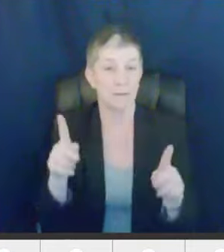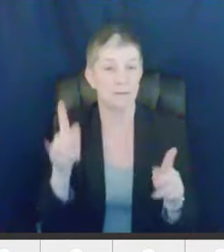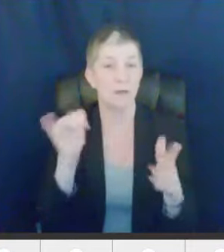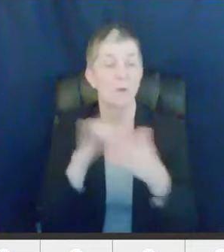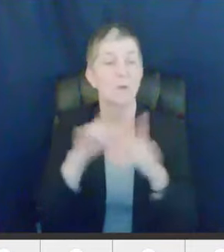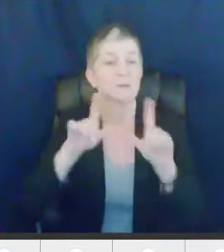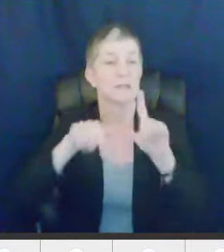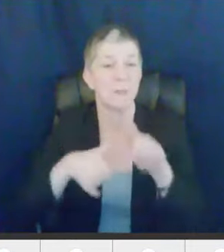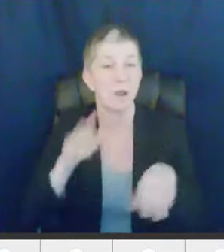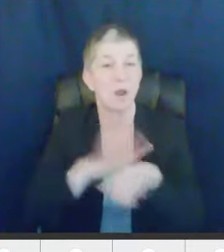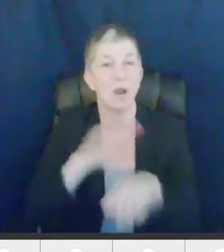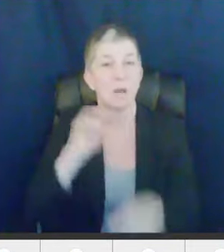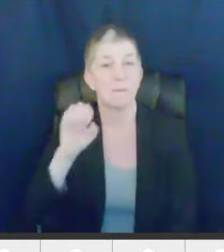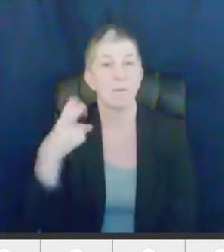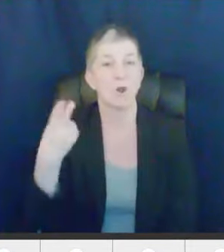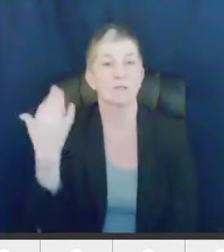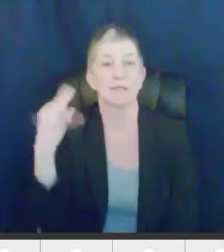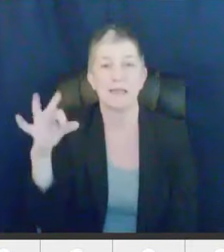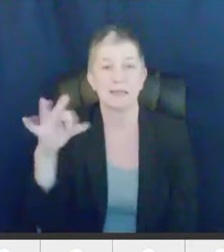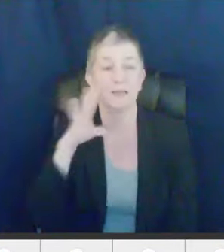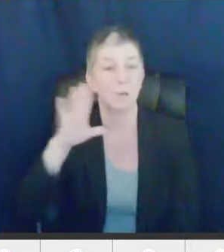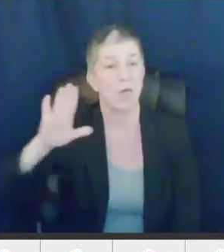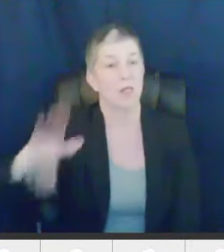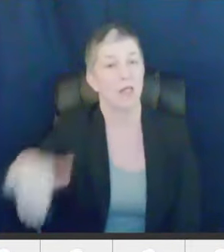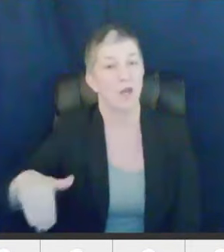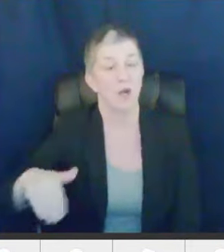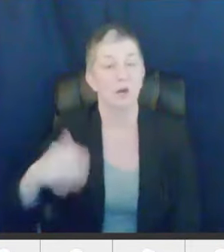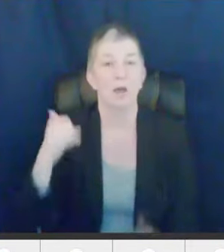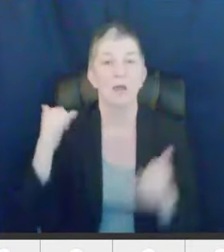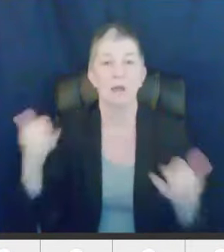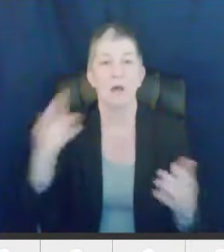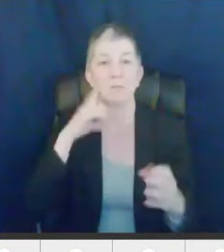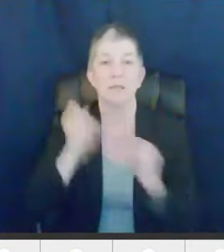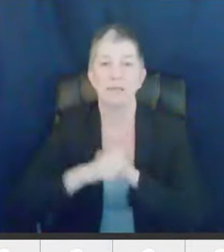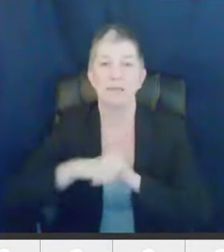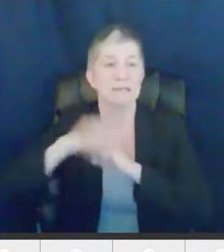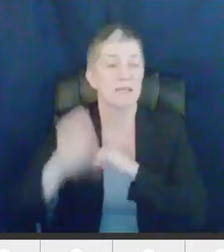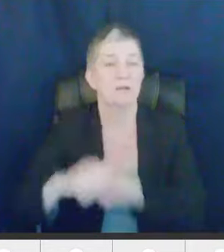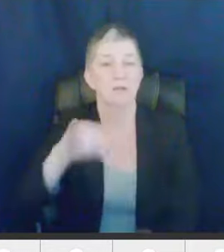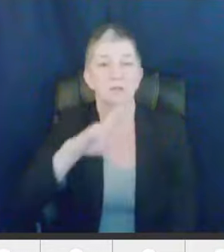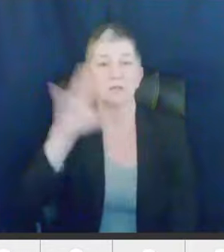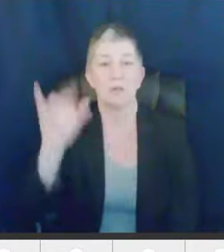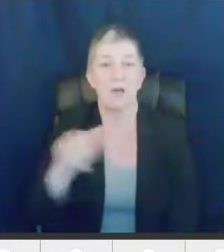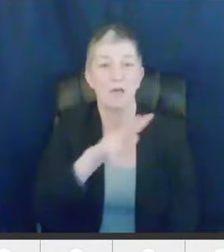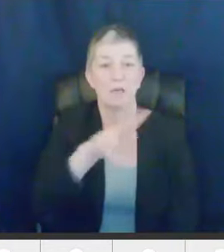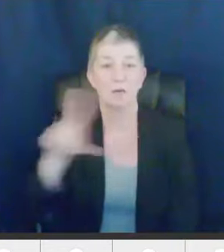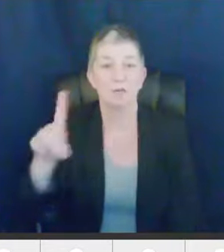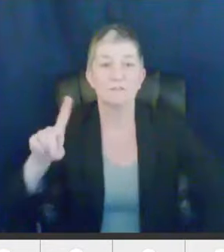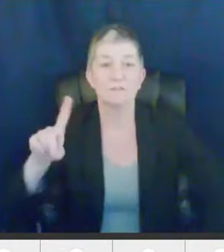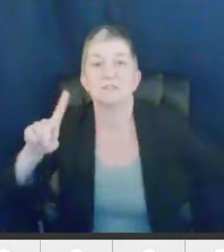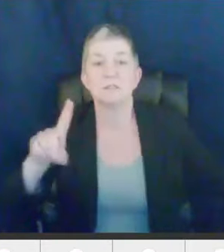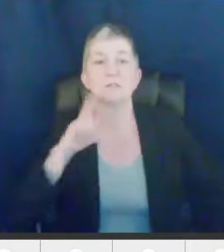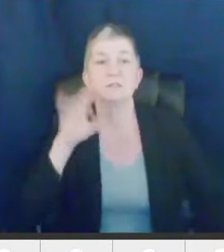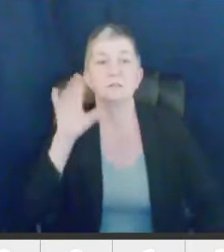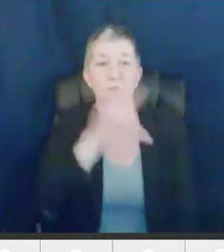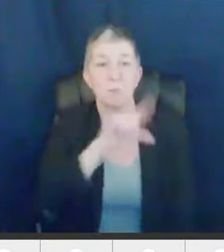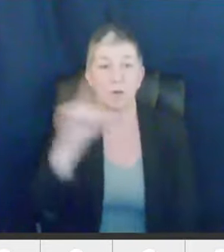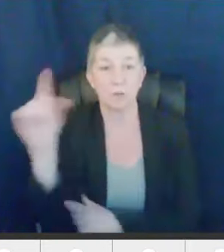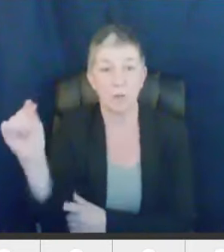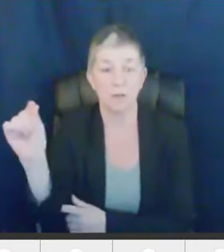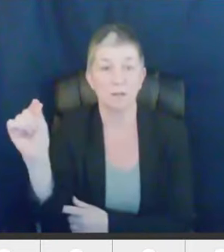19th or later have now been extended to July 31st 2020 the previous the previous